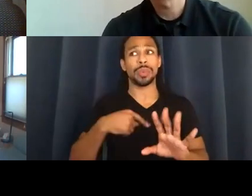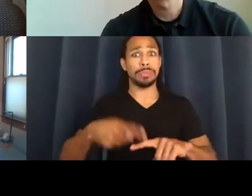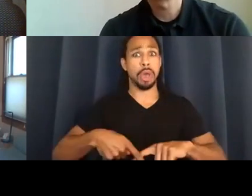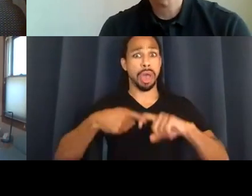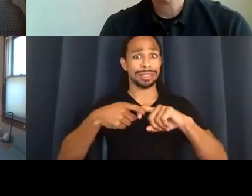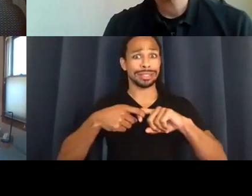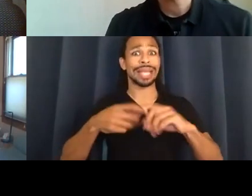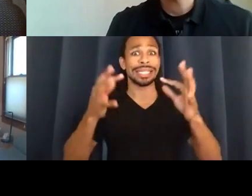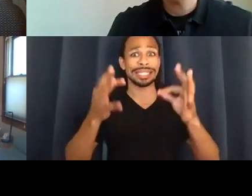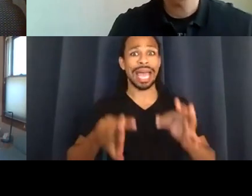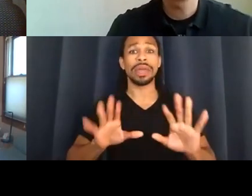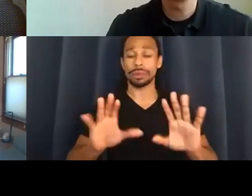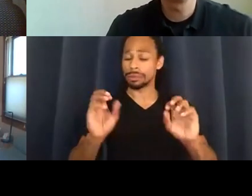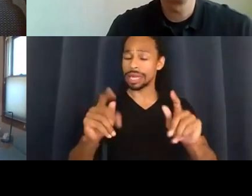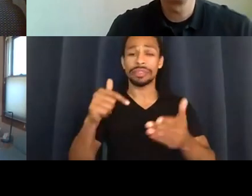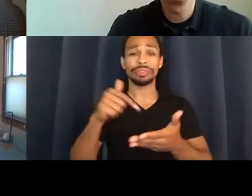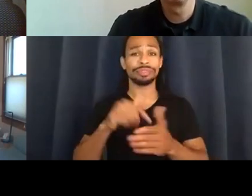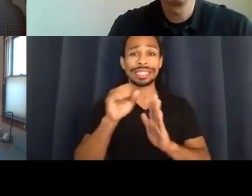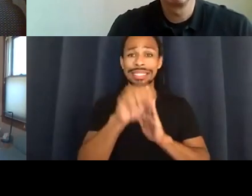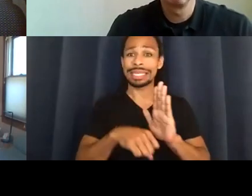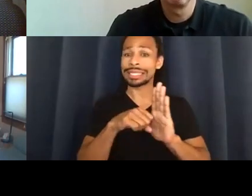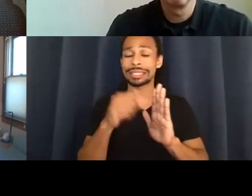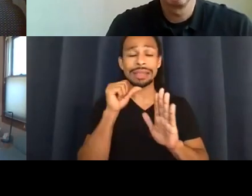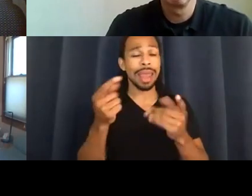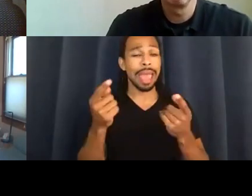happening. We're all going to take our hits. We're going to advocate